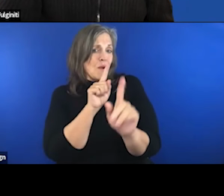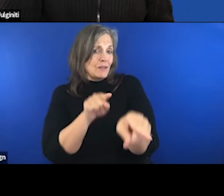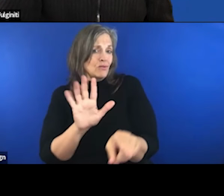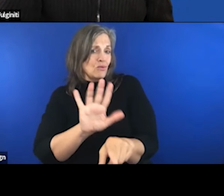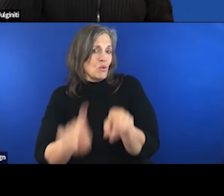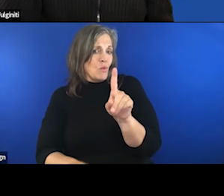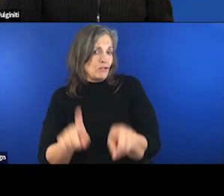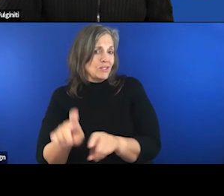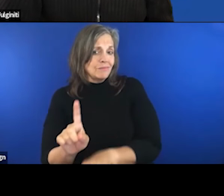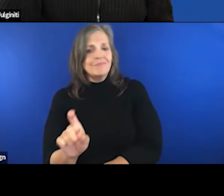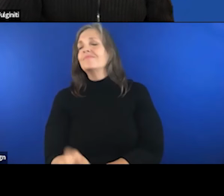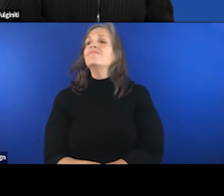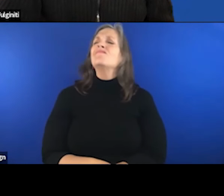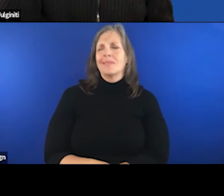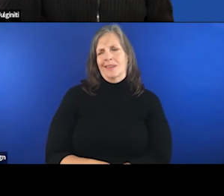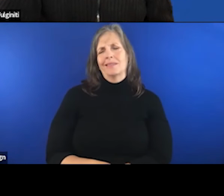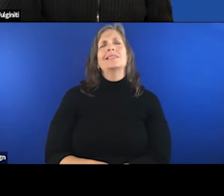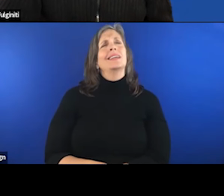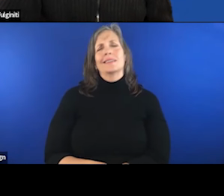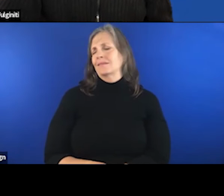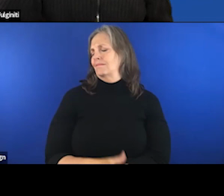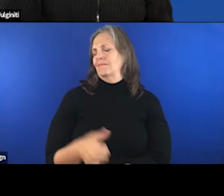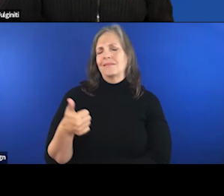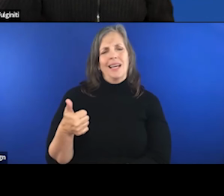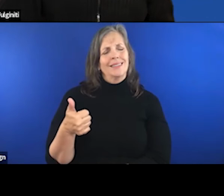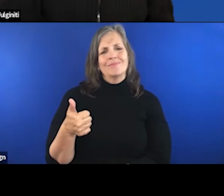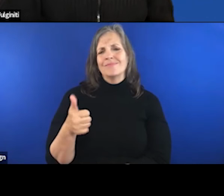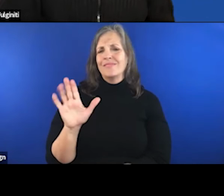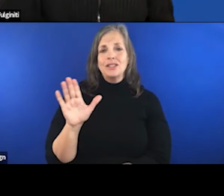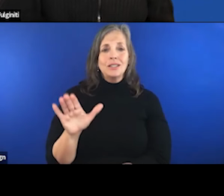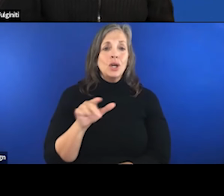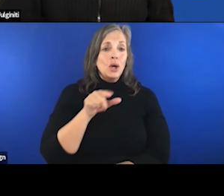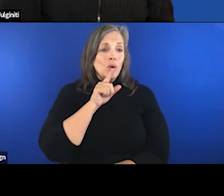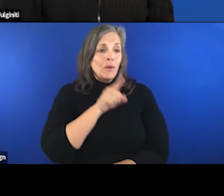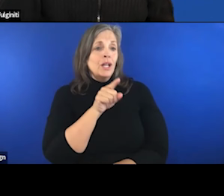yeah that's fantastic you know I mean you're really kind of the only agency I feel like